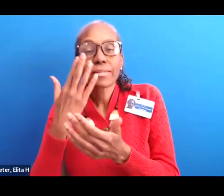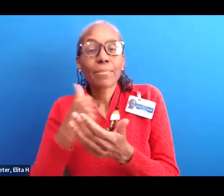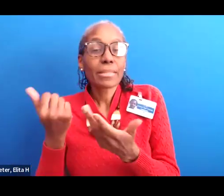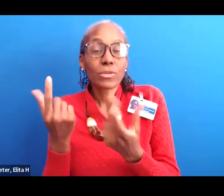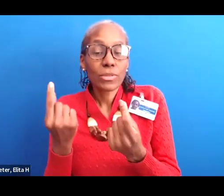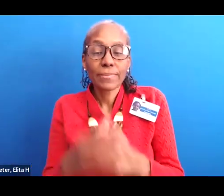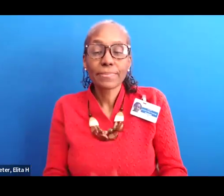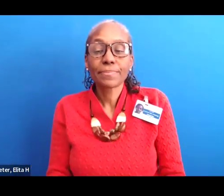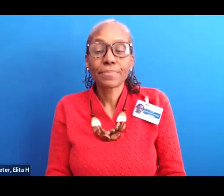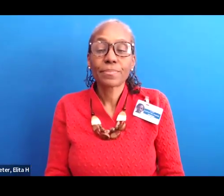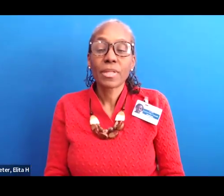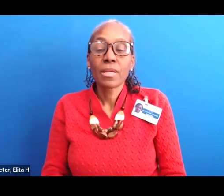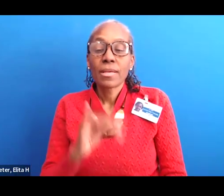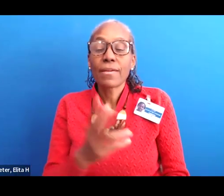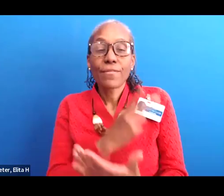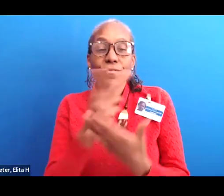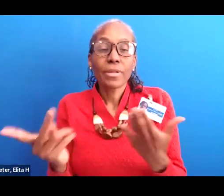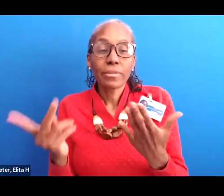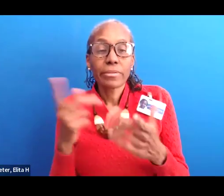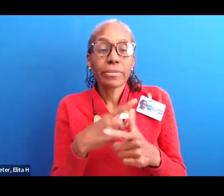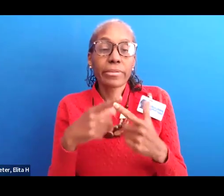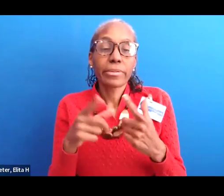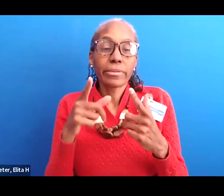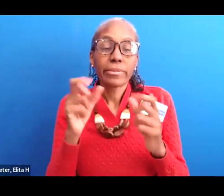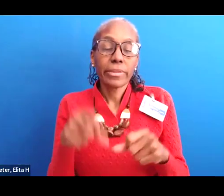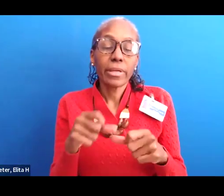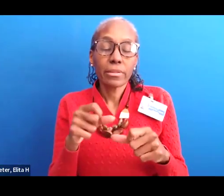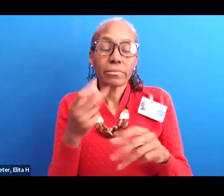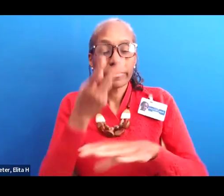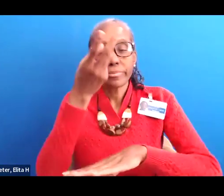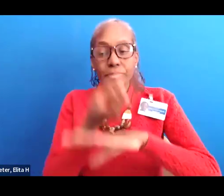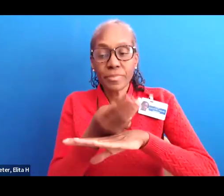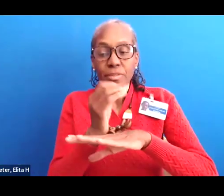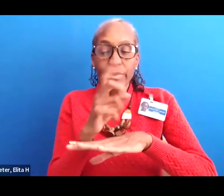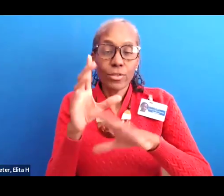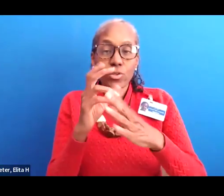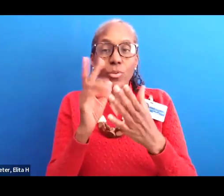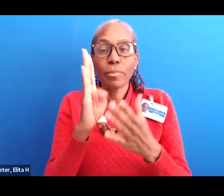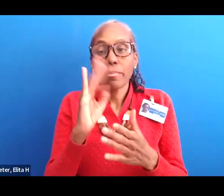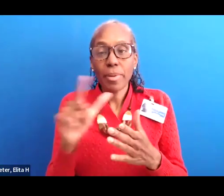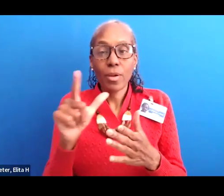Now, if all else fails, you can always get into bed and do your bowel program, always laying on the left side.